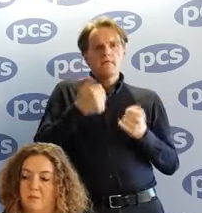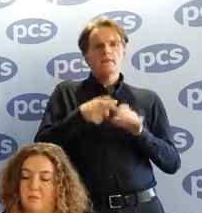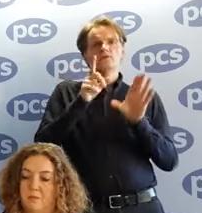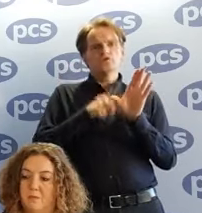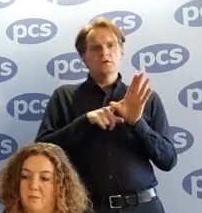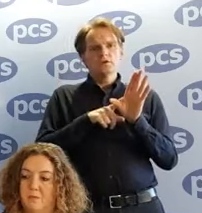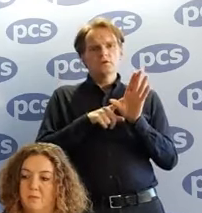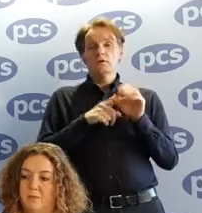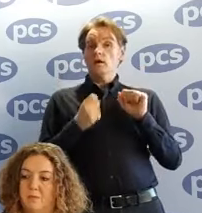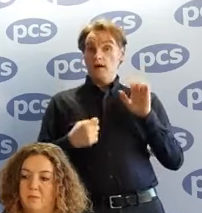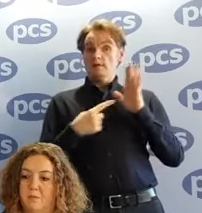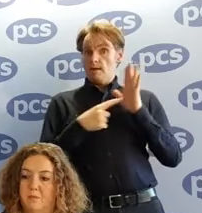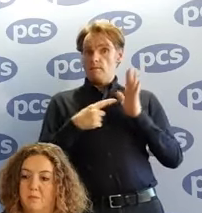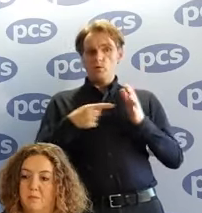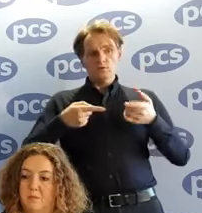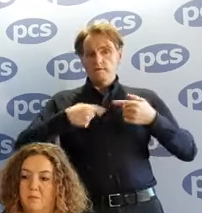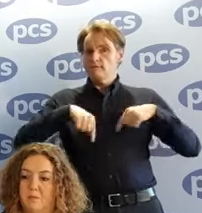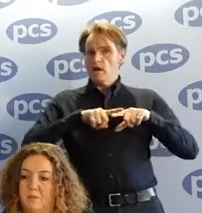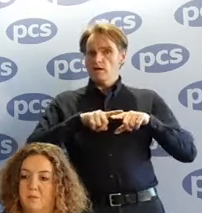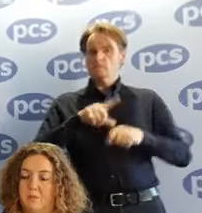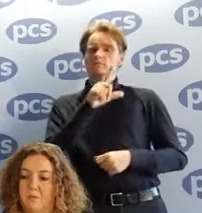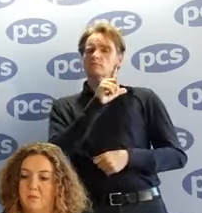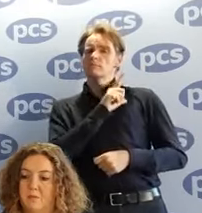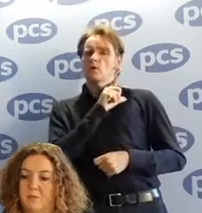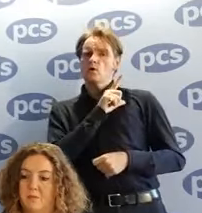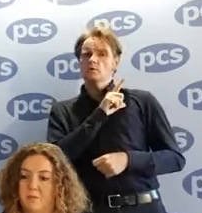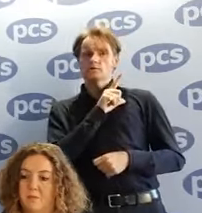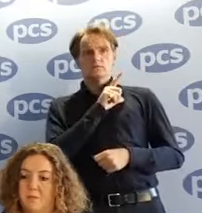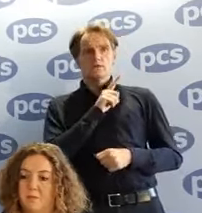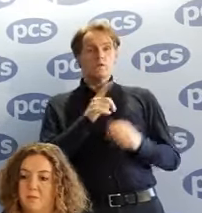an important move for us is that we all know now we have to have over 50% of